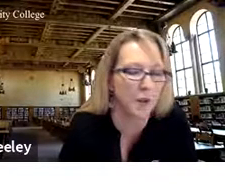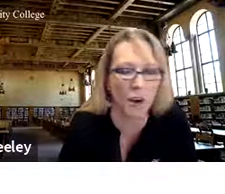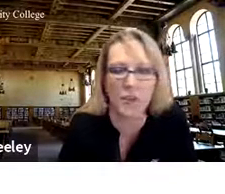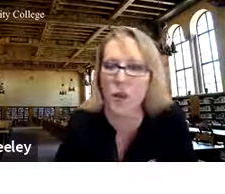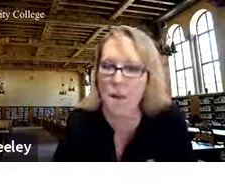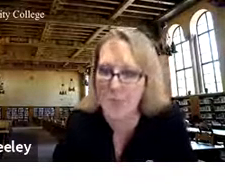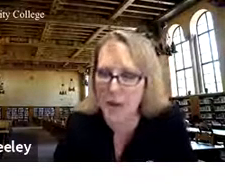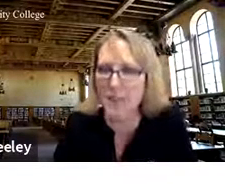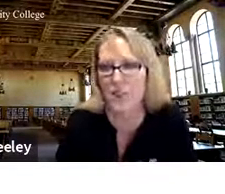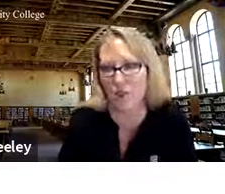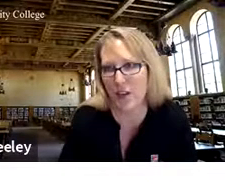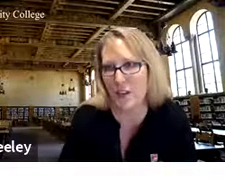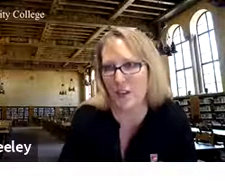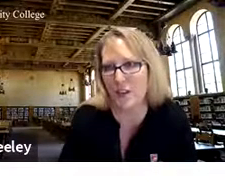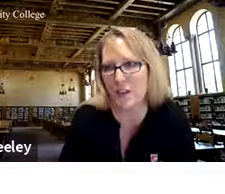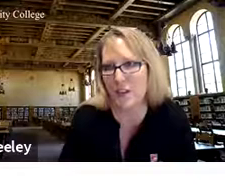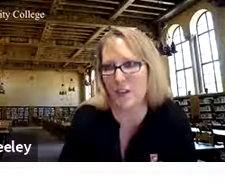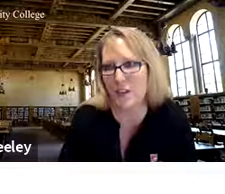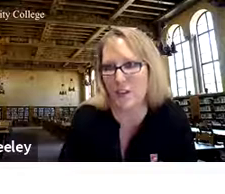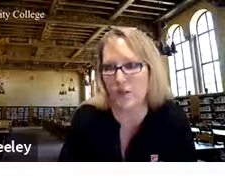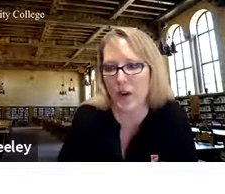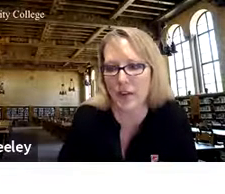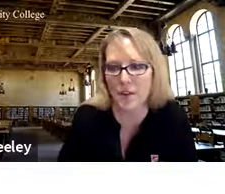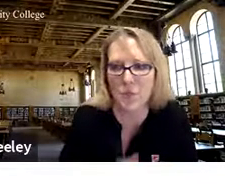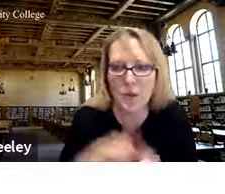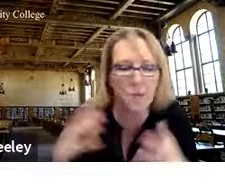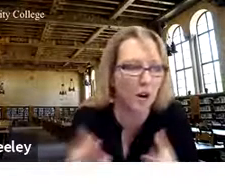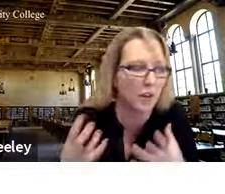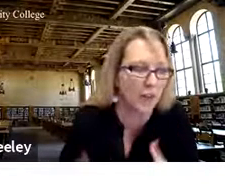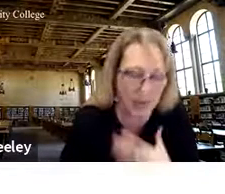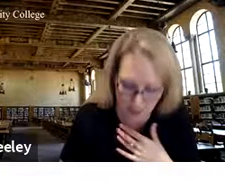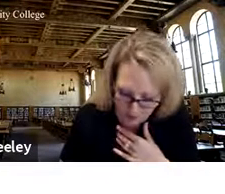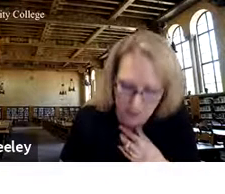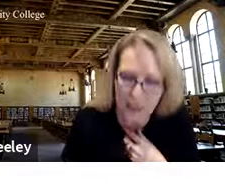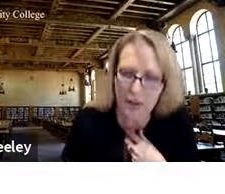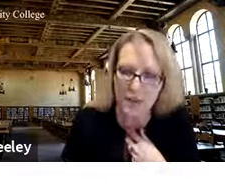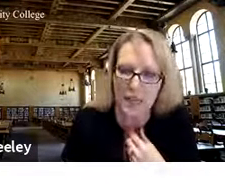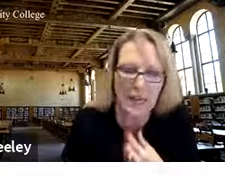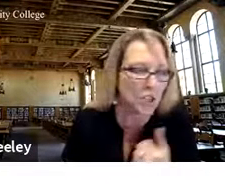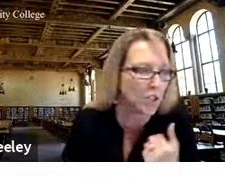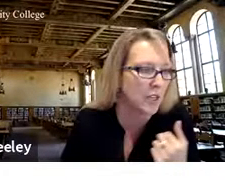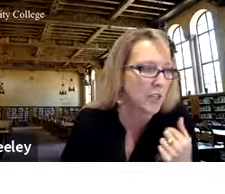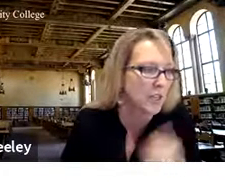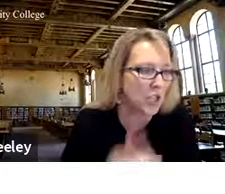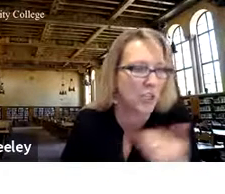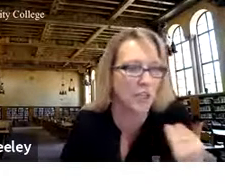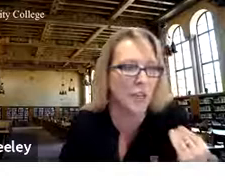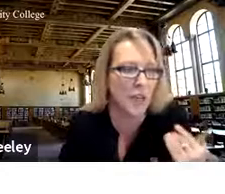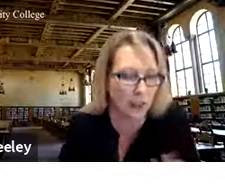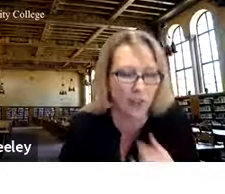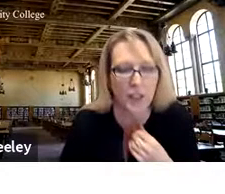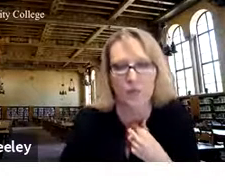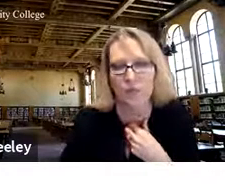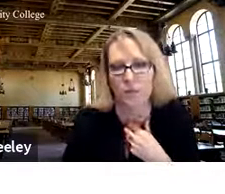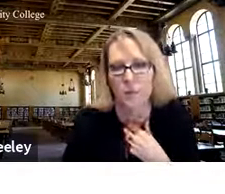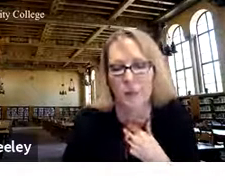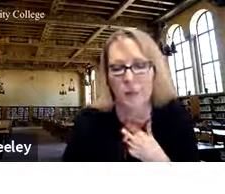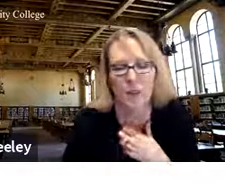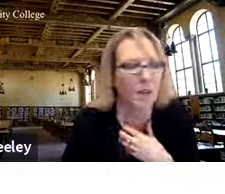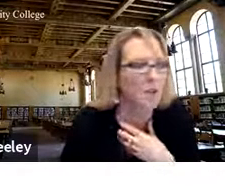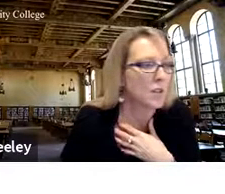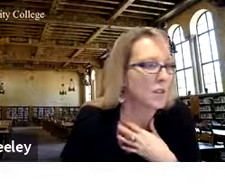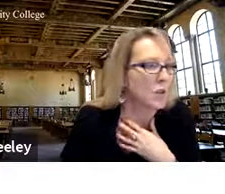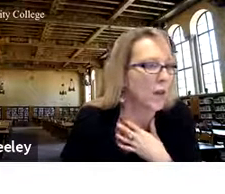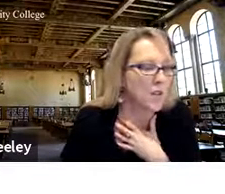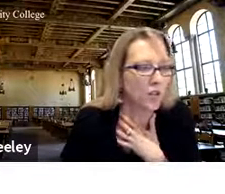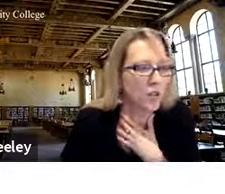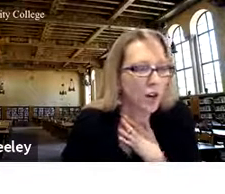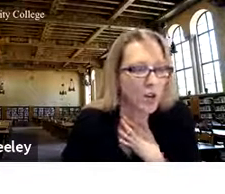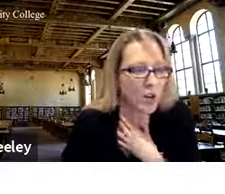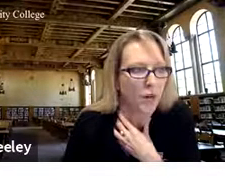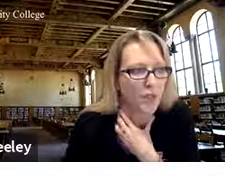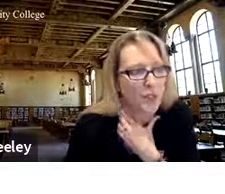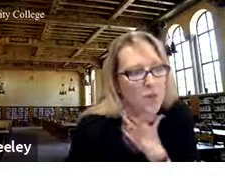but also among students, right to be a part of that community of engaged teaching and learning. So when you start your courses on